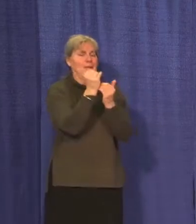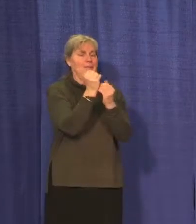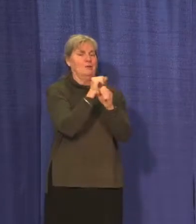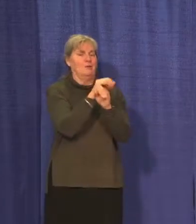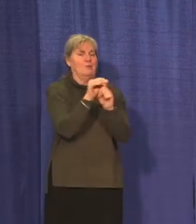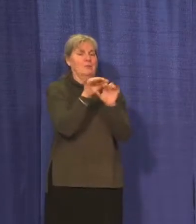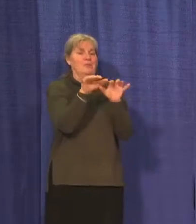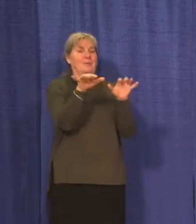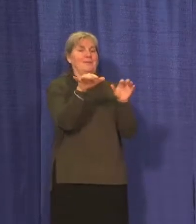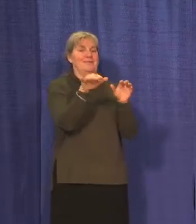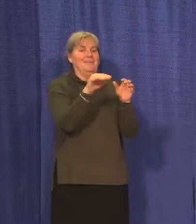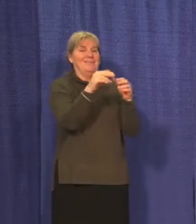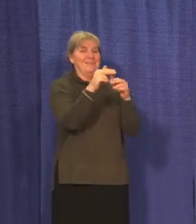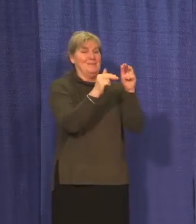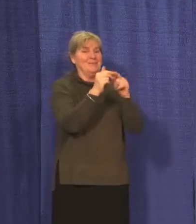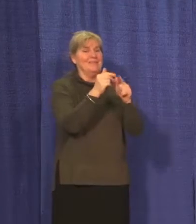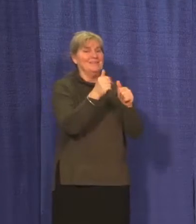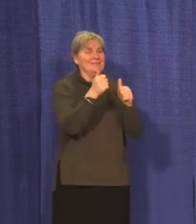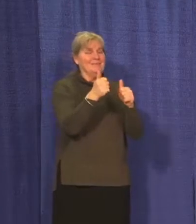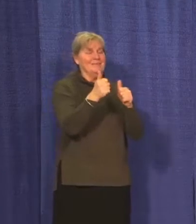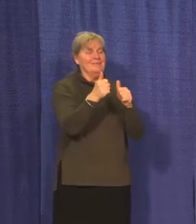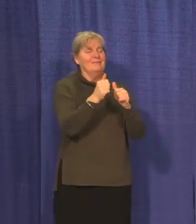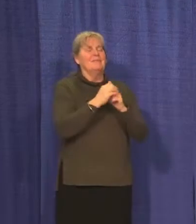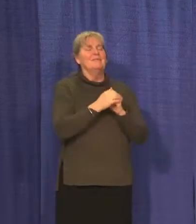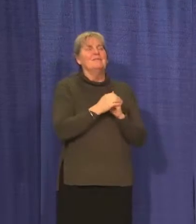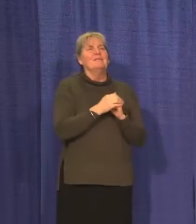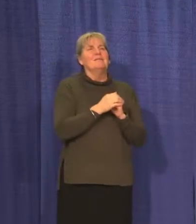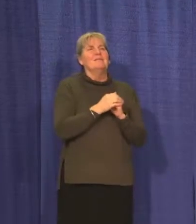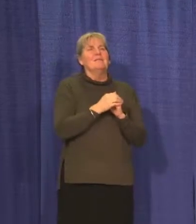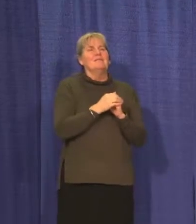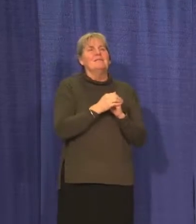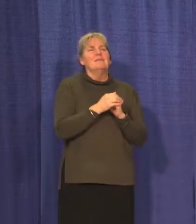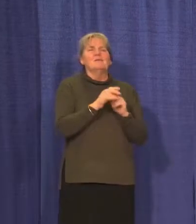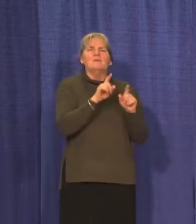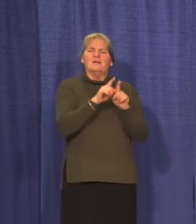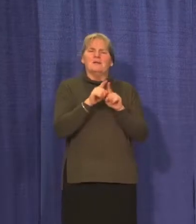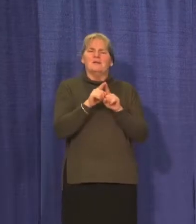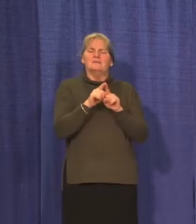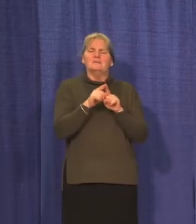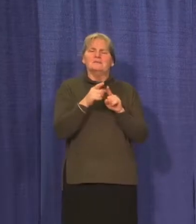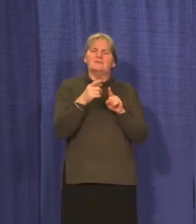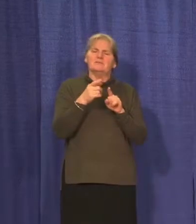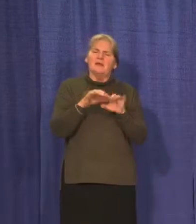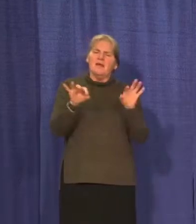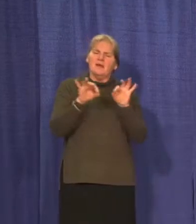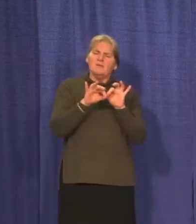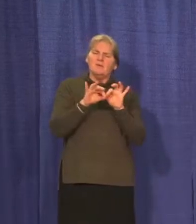of COVID-19 in the facility. Then it comes back to having those individual conversations